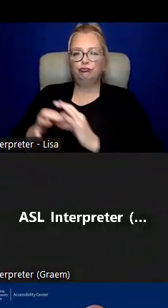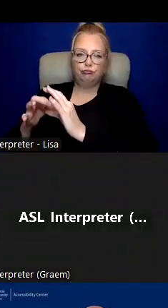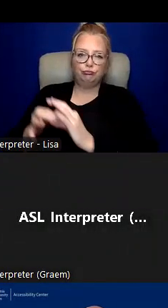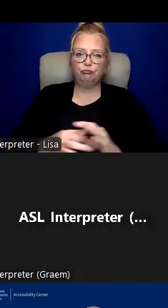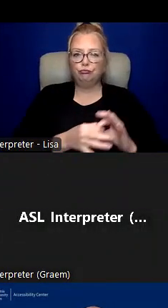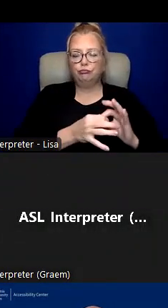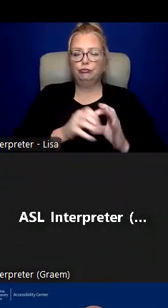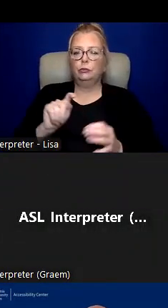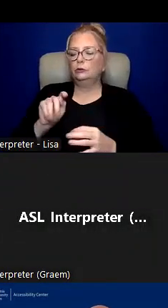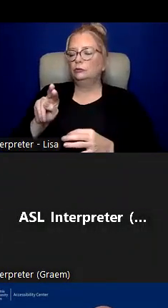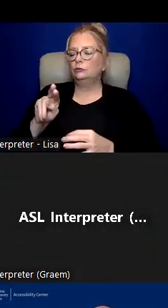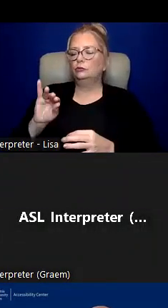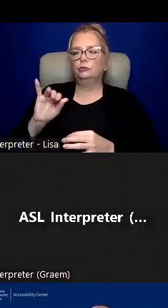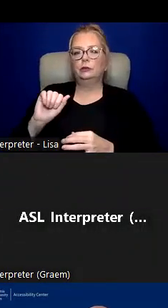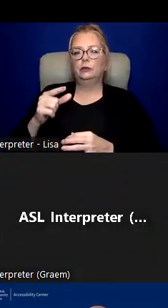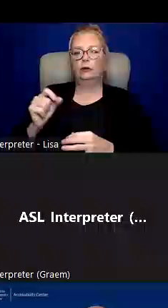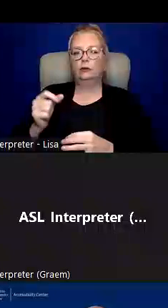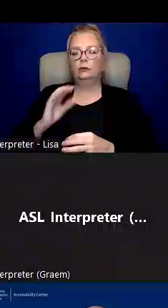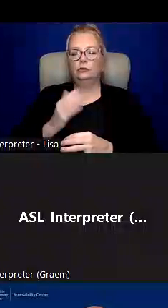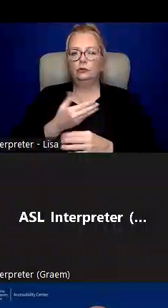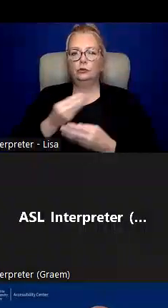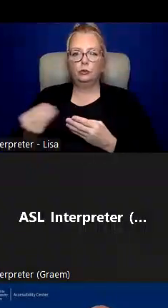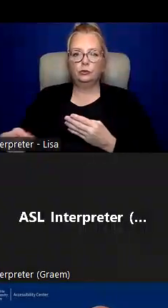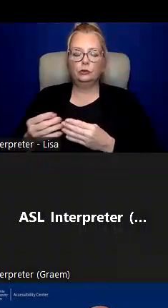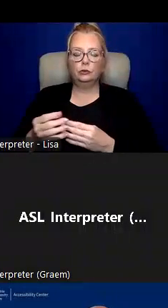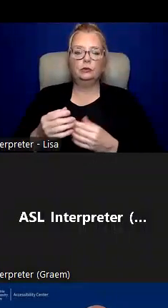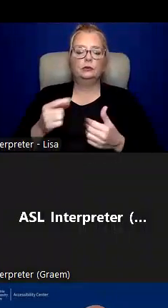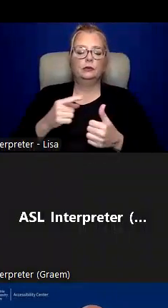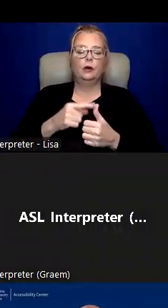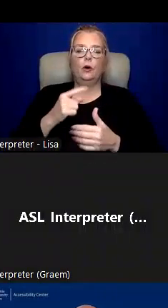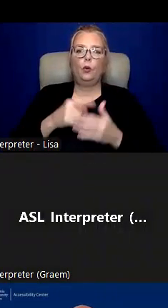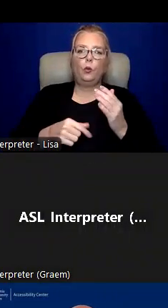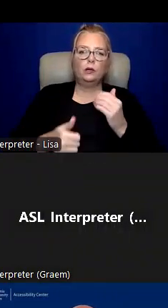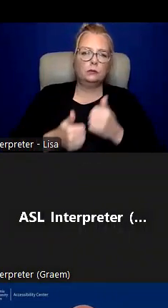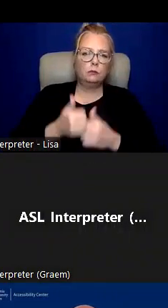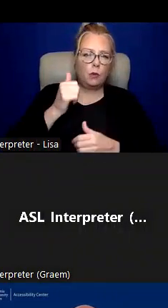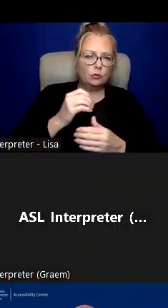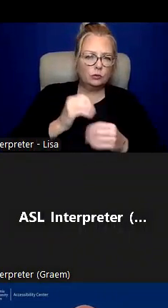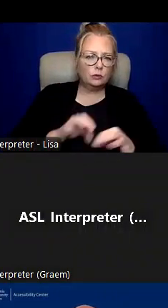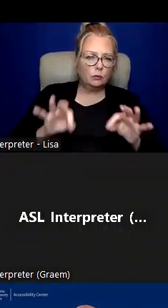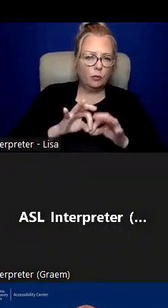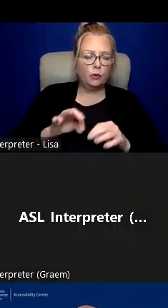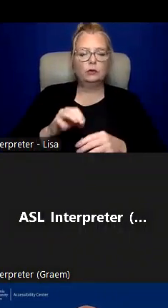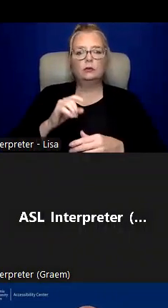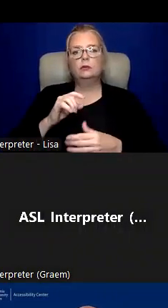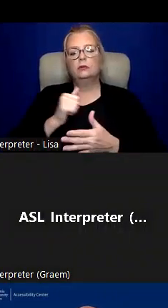we needed a way to figure out what's most important and what's really not so important so that we could